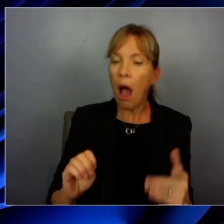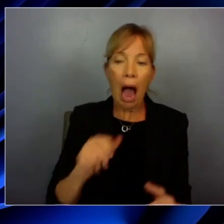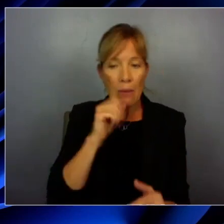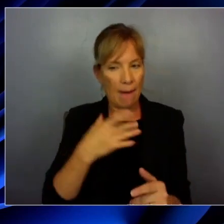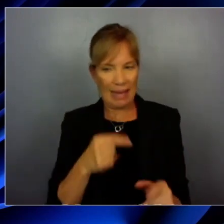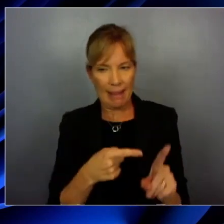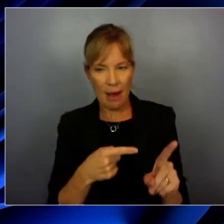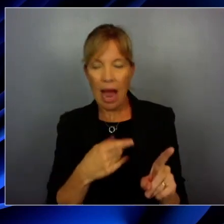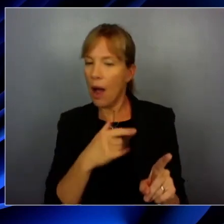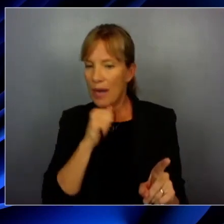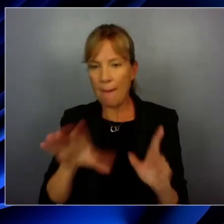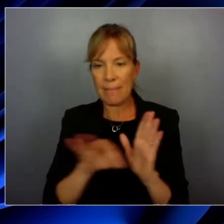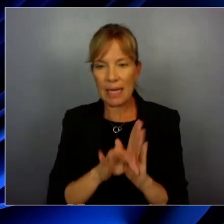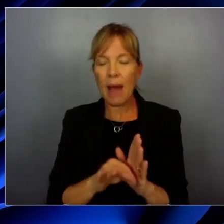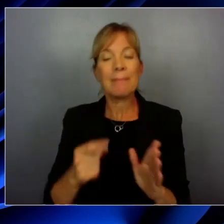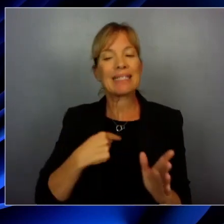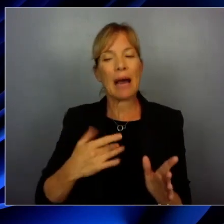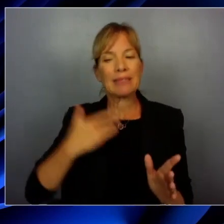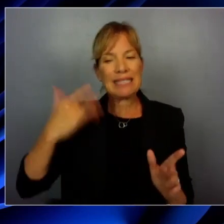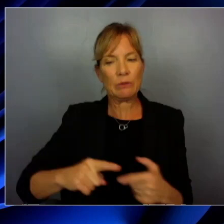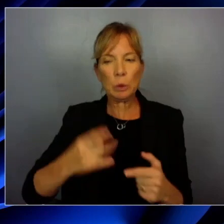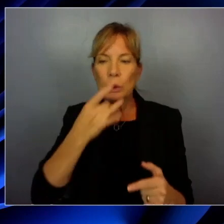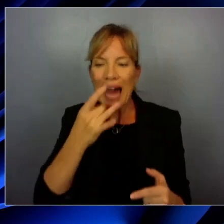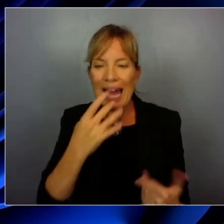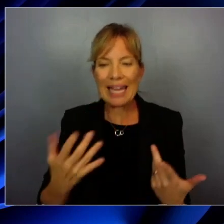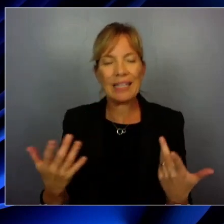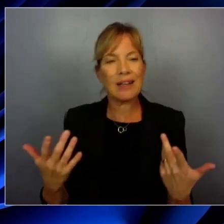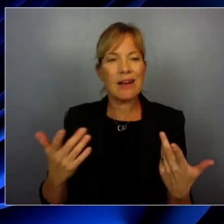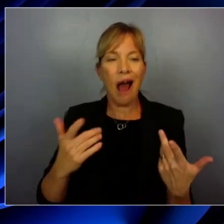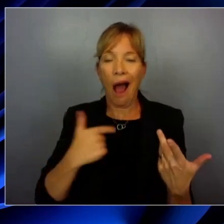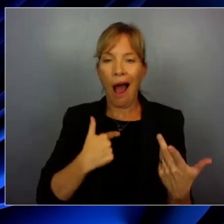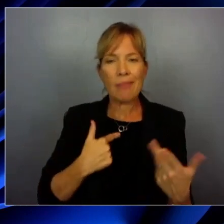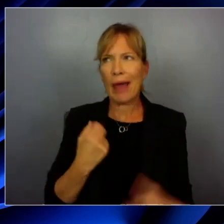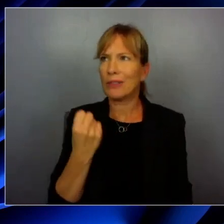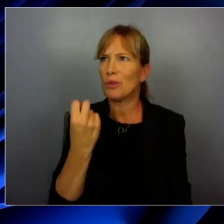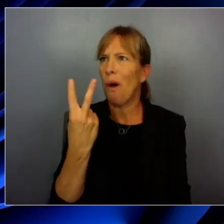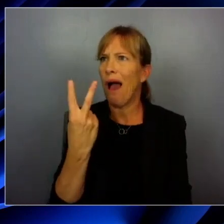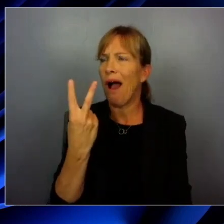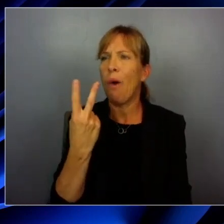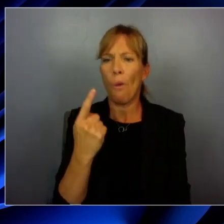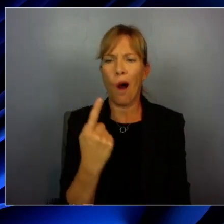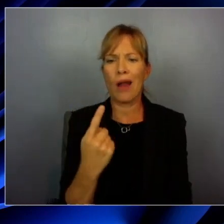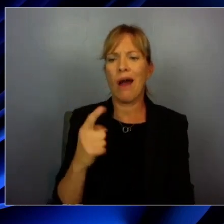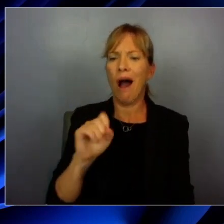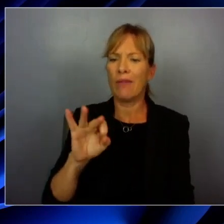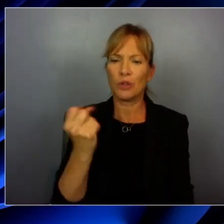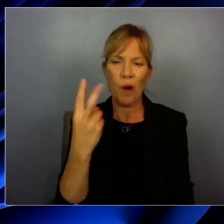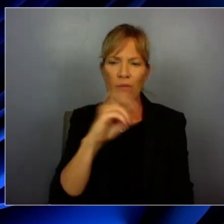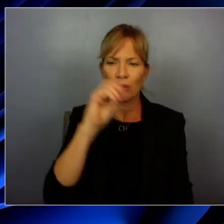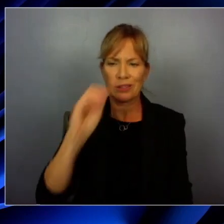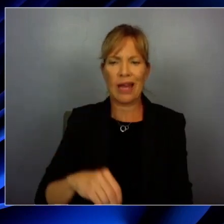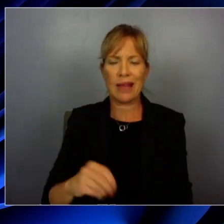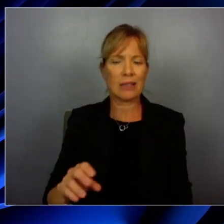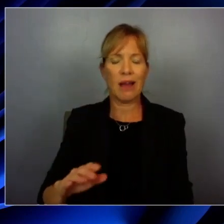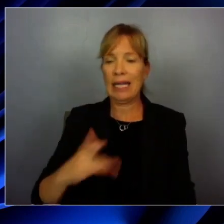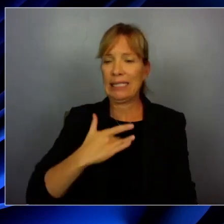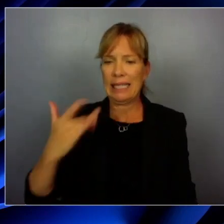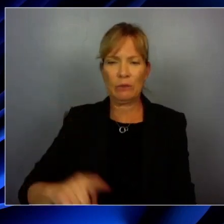because I've light sensitive. One of the 12% of the global population that's light sensitive because we have various conditions that cause